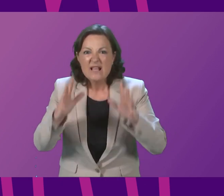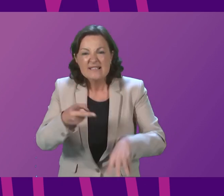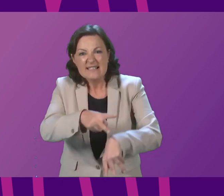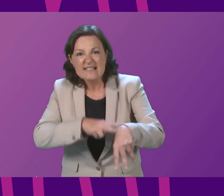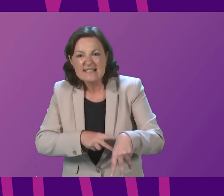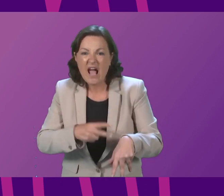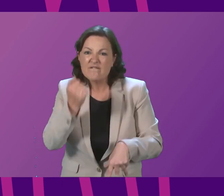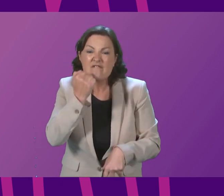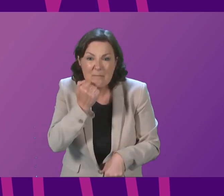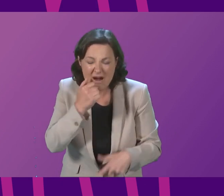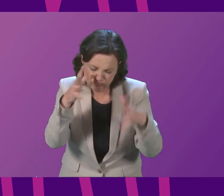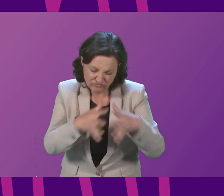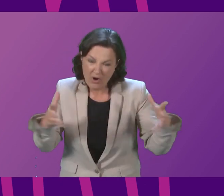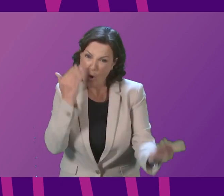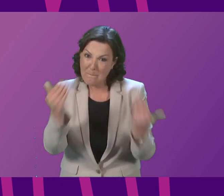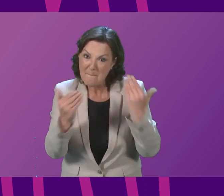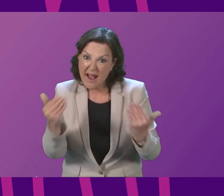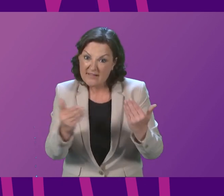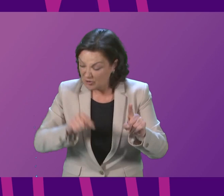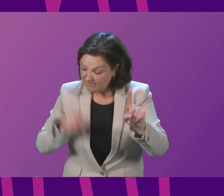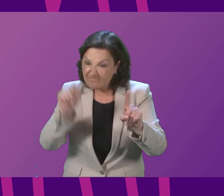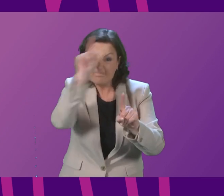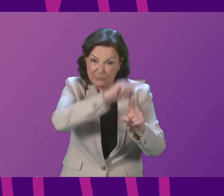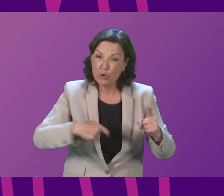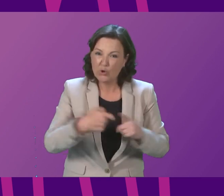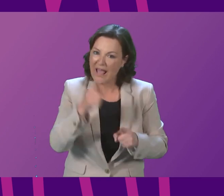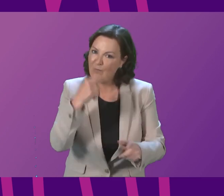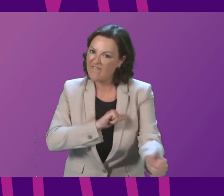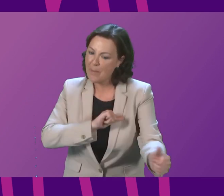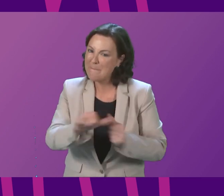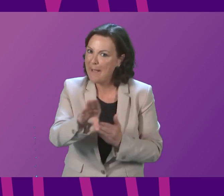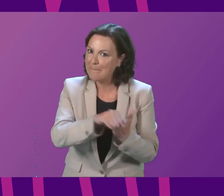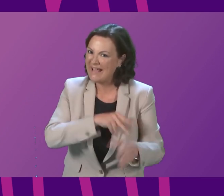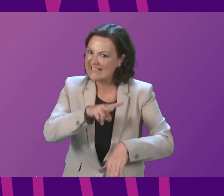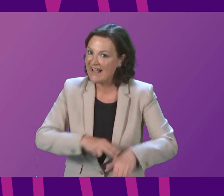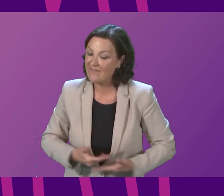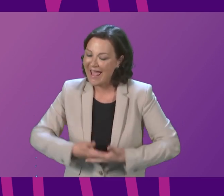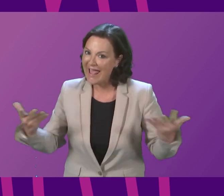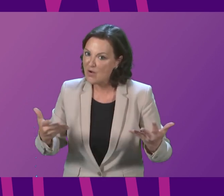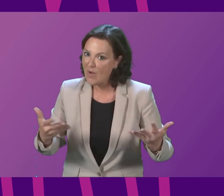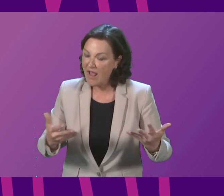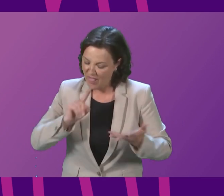We have higher staff numbers than in other parts of the UK, and we have the best-paid staff anywhere in the UK.